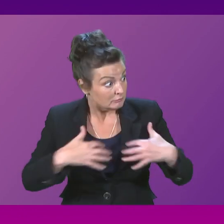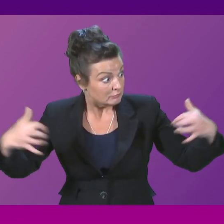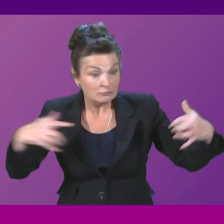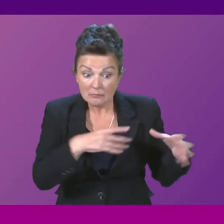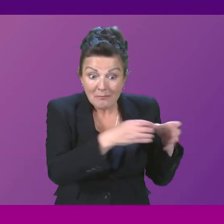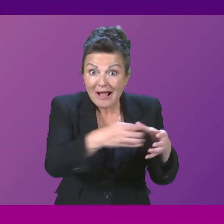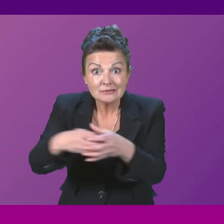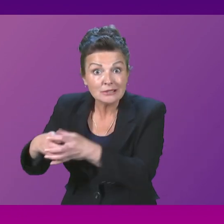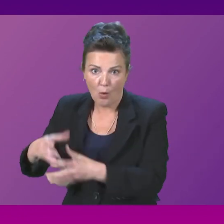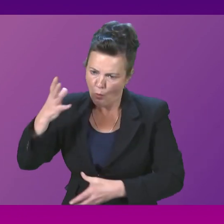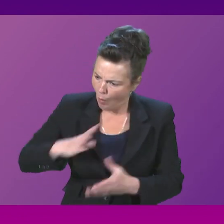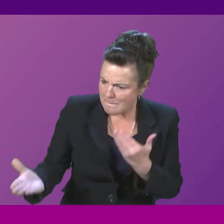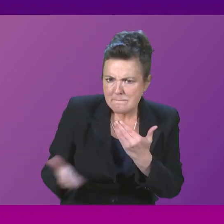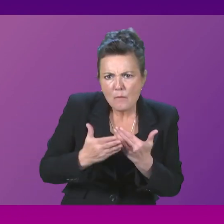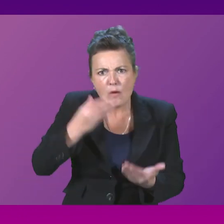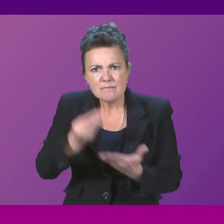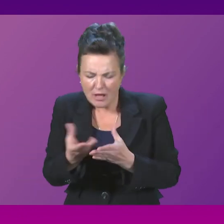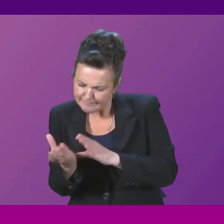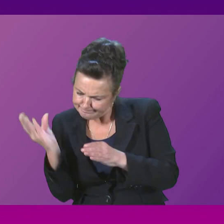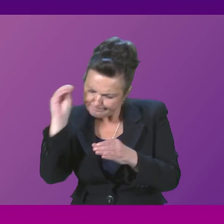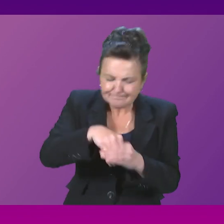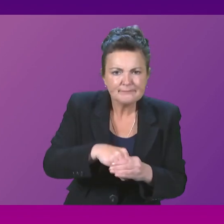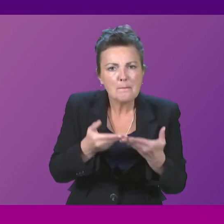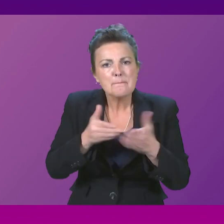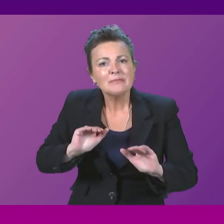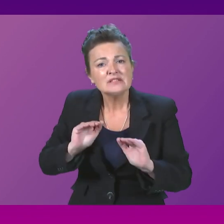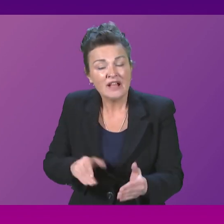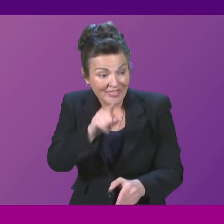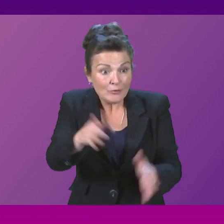money to be invested in our public services, it must say where it thinks we should take